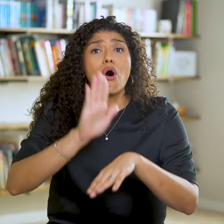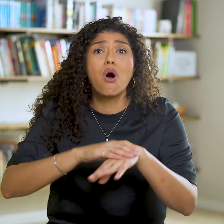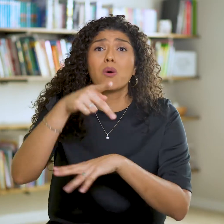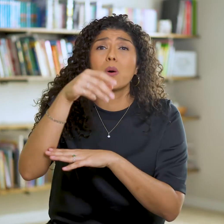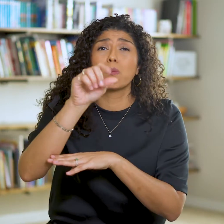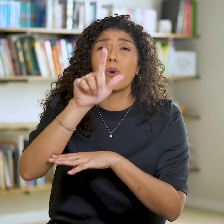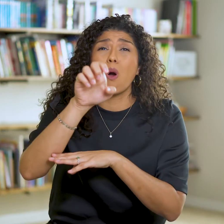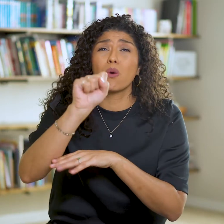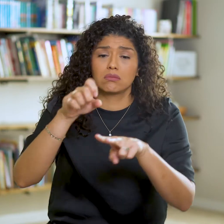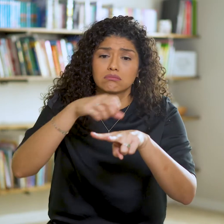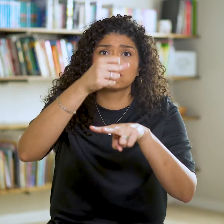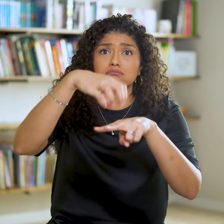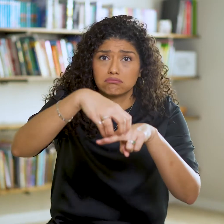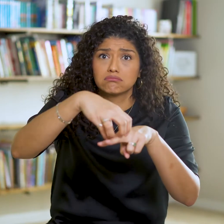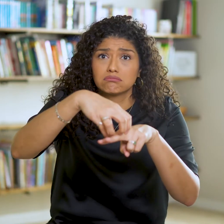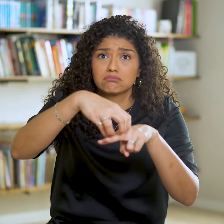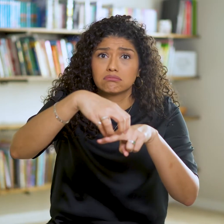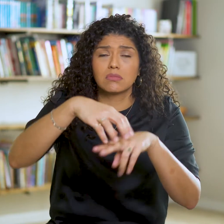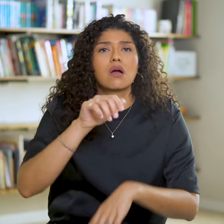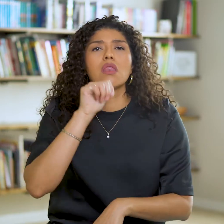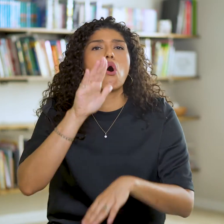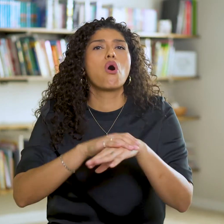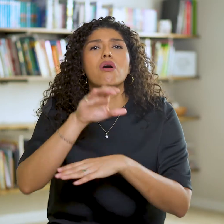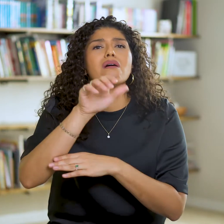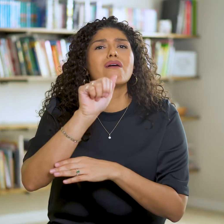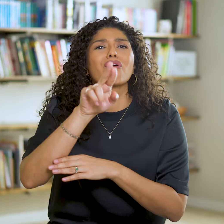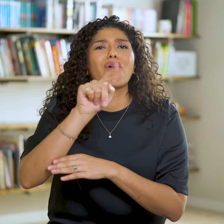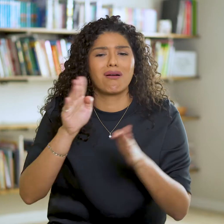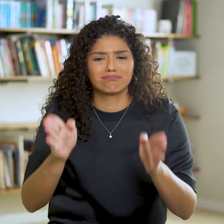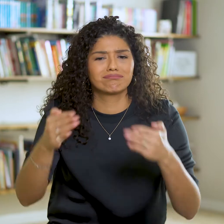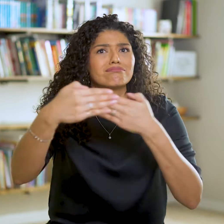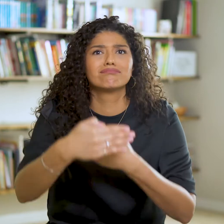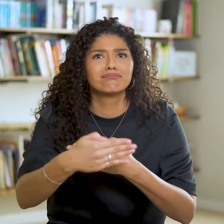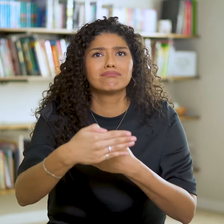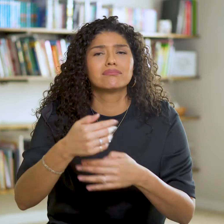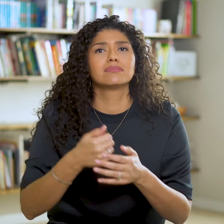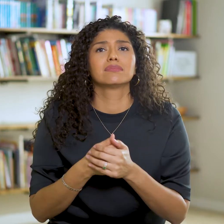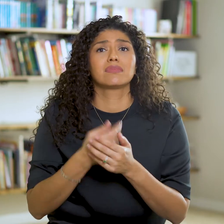and it’s supposed to be moved on poles, not a cart.